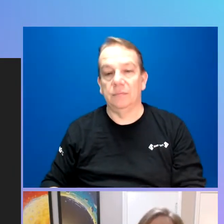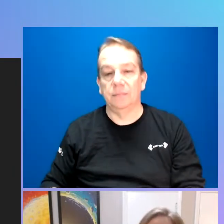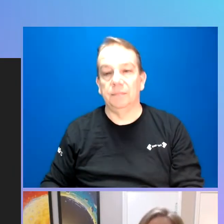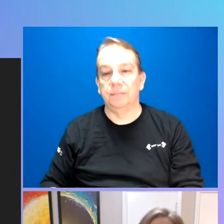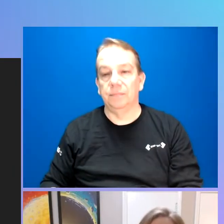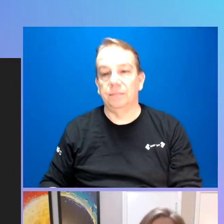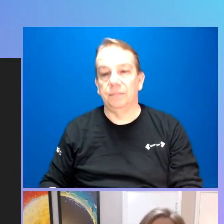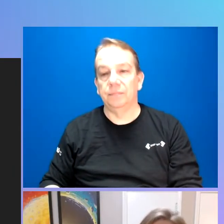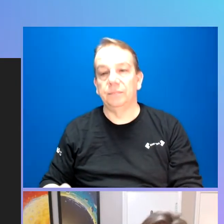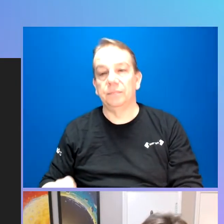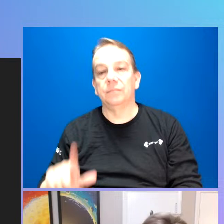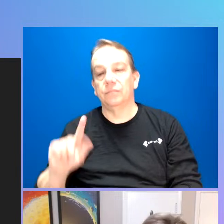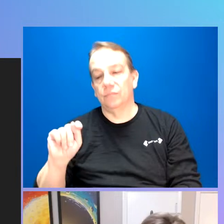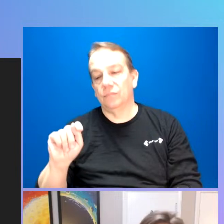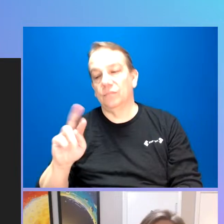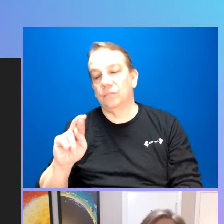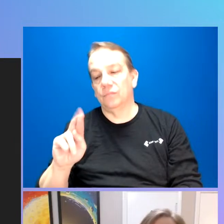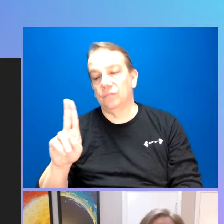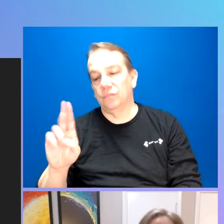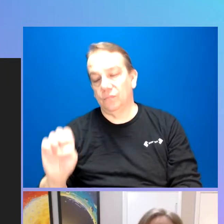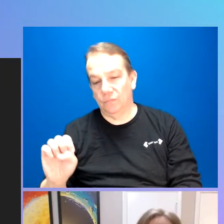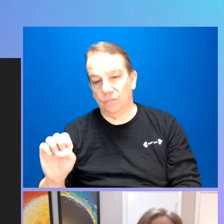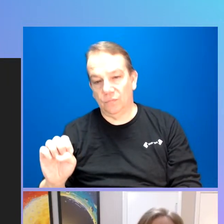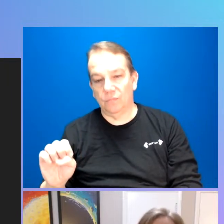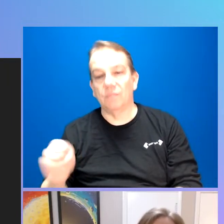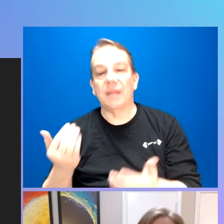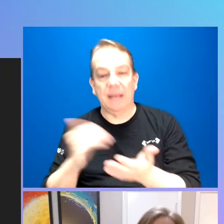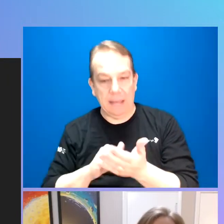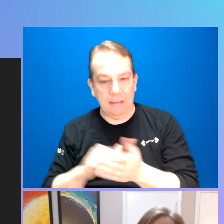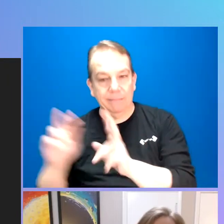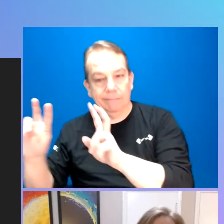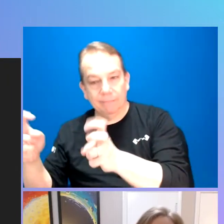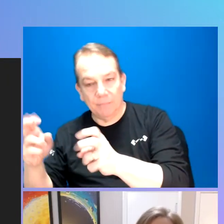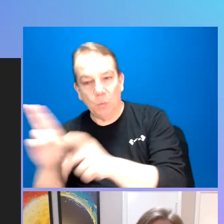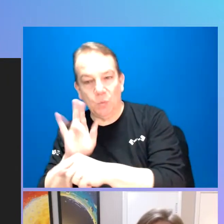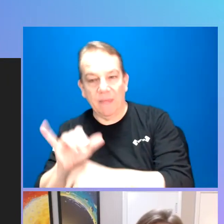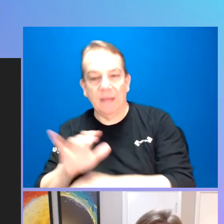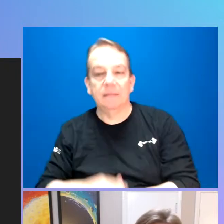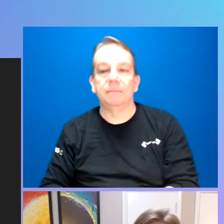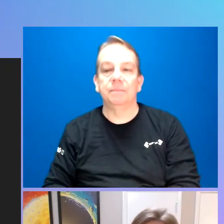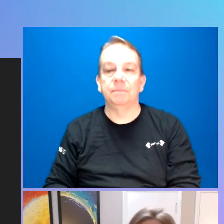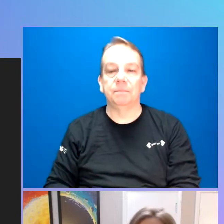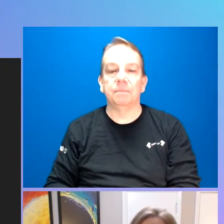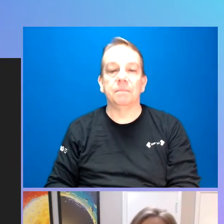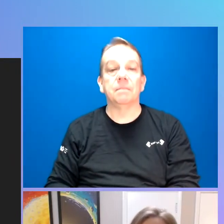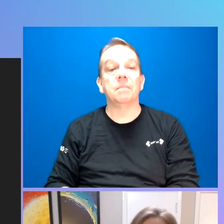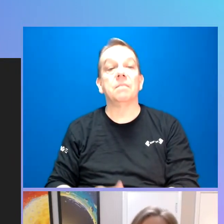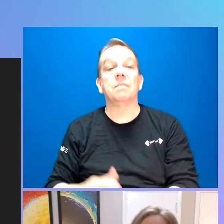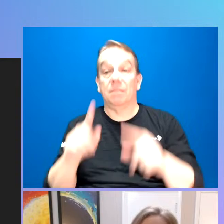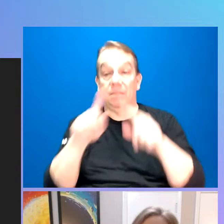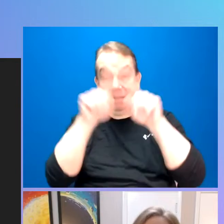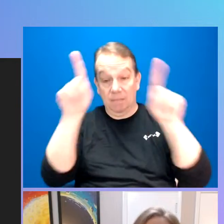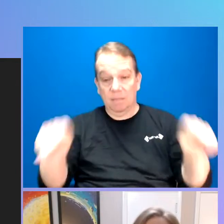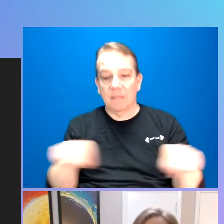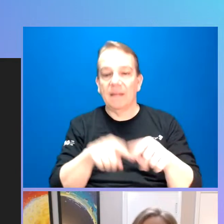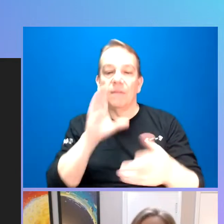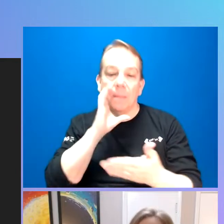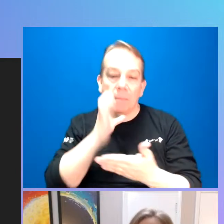true wrapped in quotation marks. And in the corner of the slide I